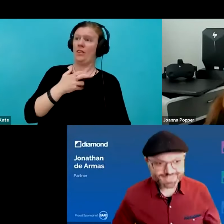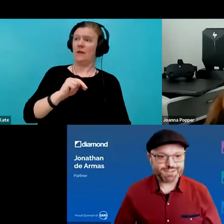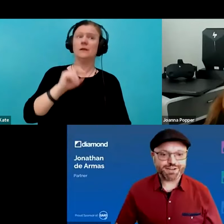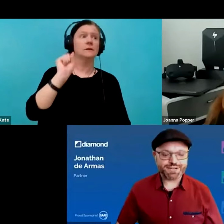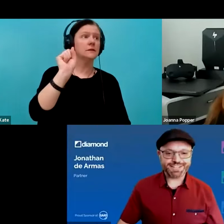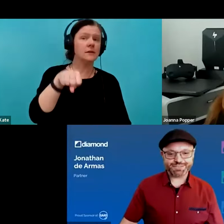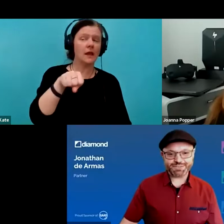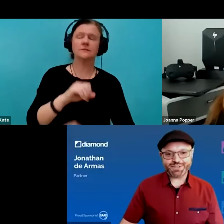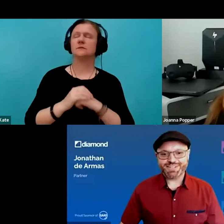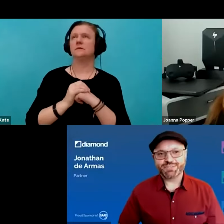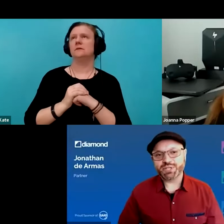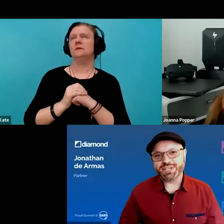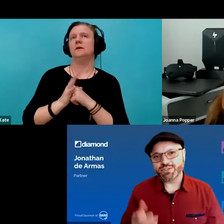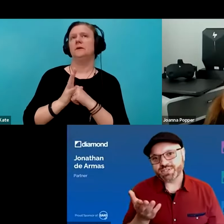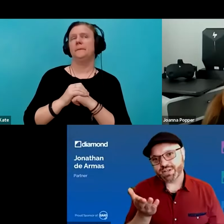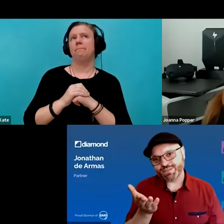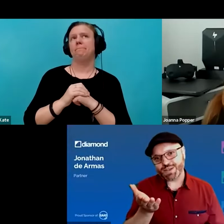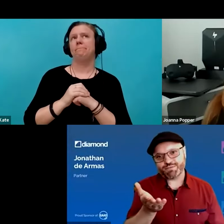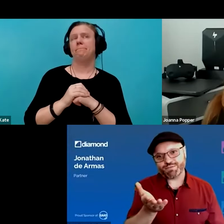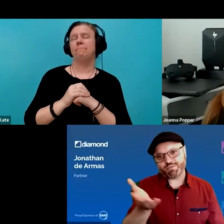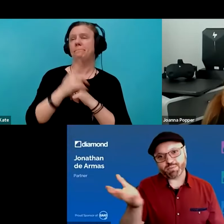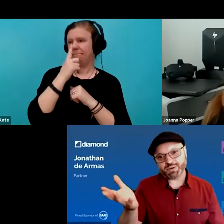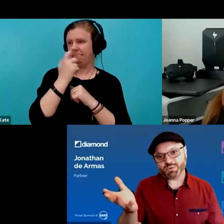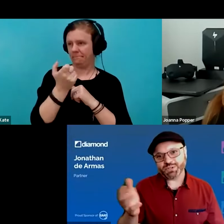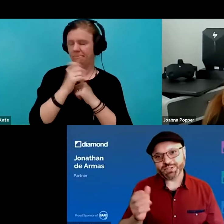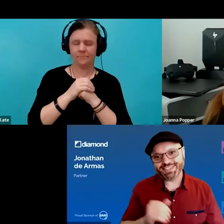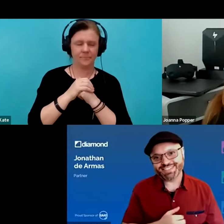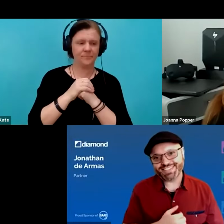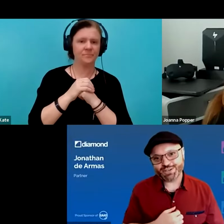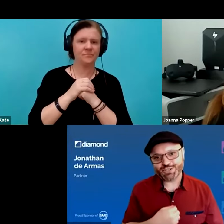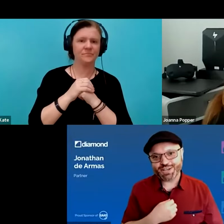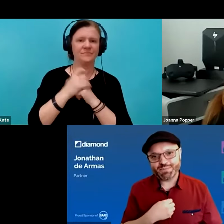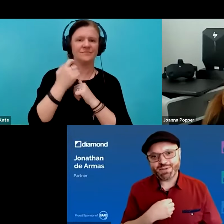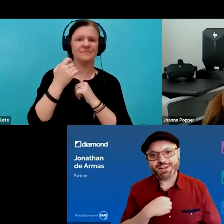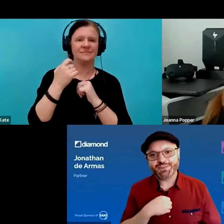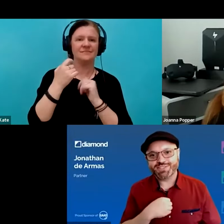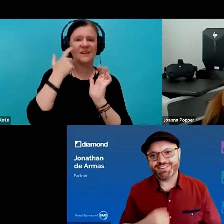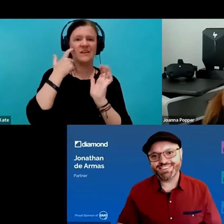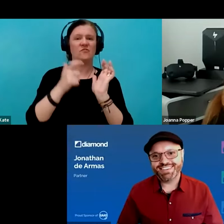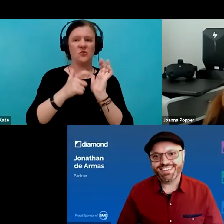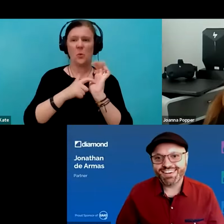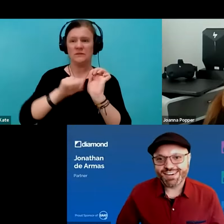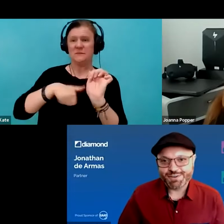Jonathan de Armas: I find it a it's really interesting at everybody will notice the stage behind Christina.